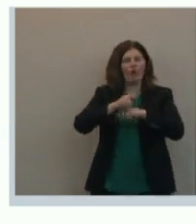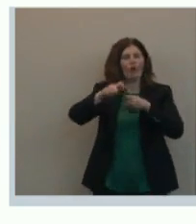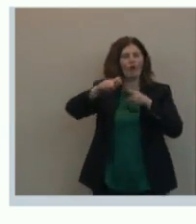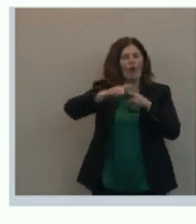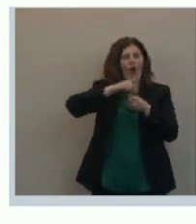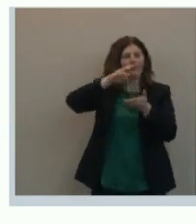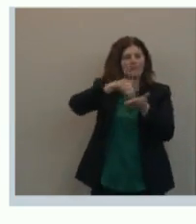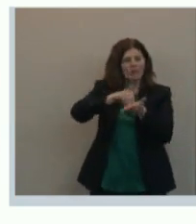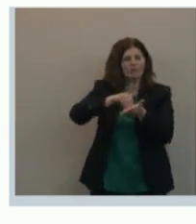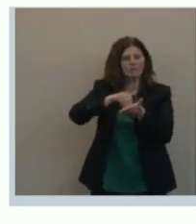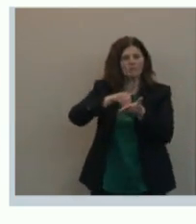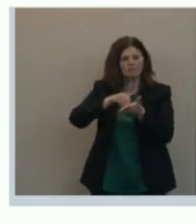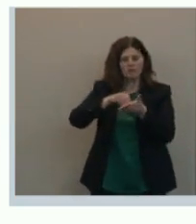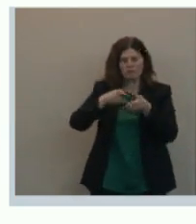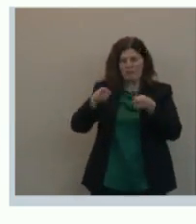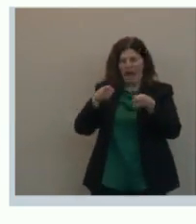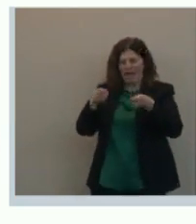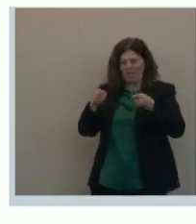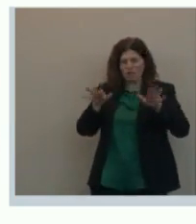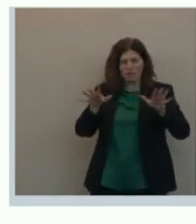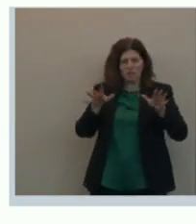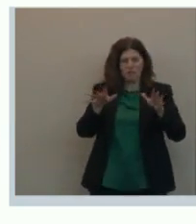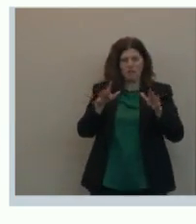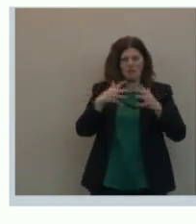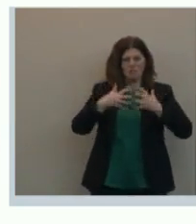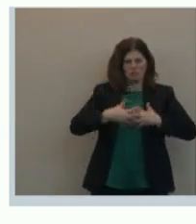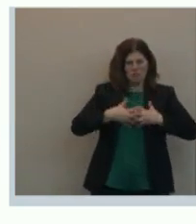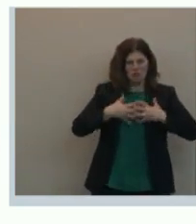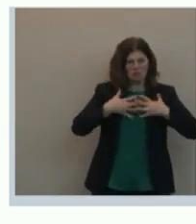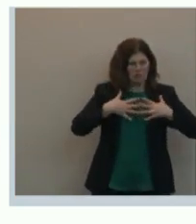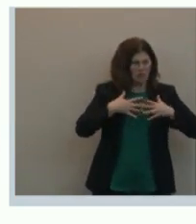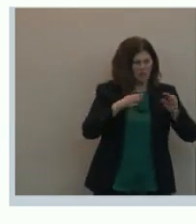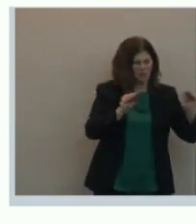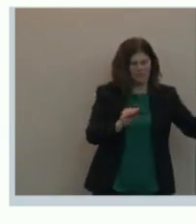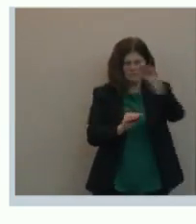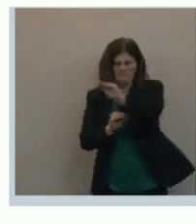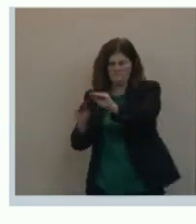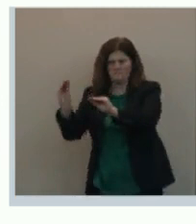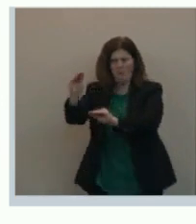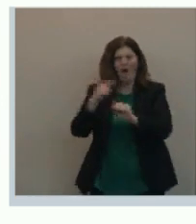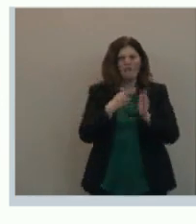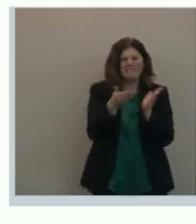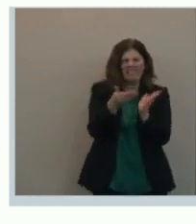WE WANT DOCTORS AND NURSES TAKING CARE OF PATIENTS AND NOT TAKE -- NOT MAKING PHO CALLS.